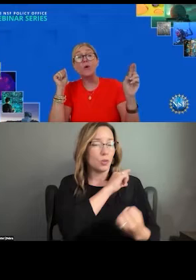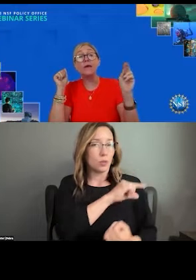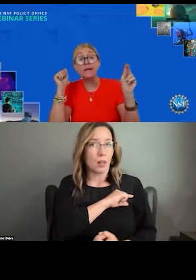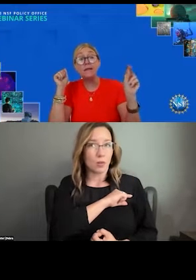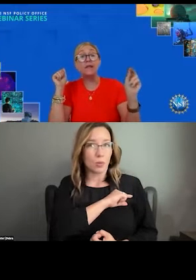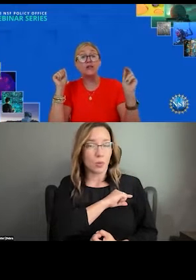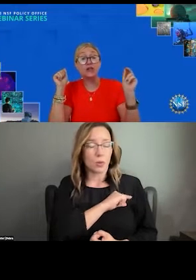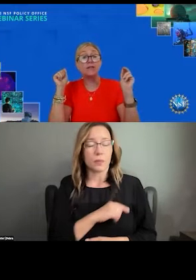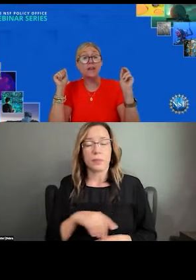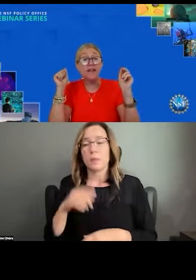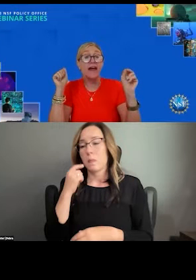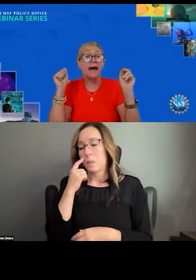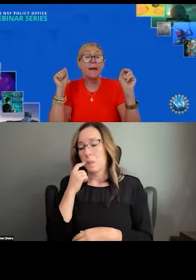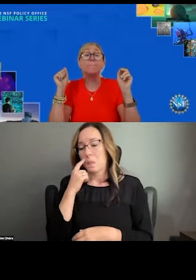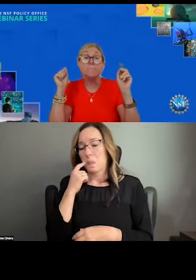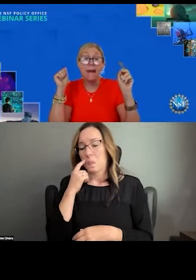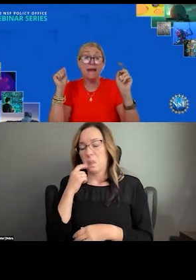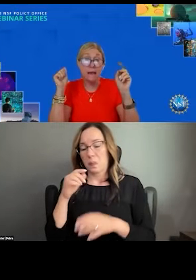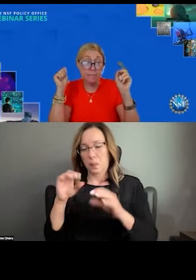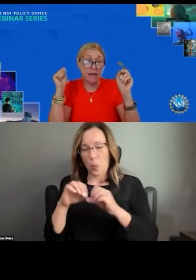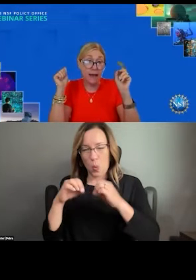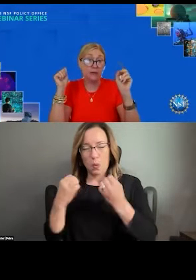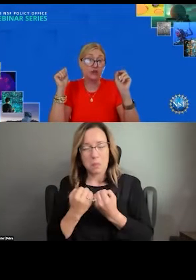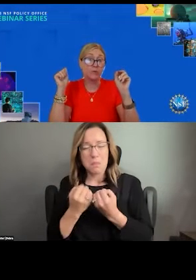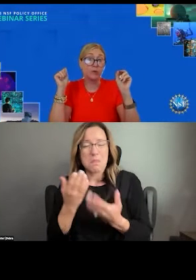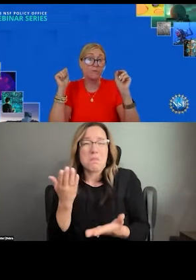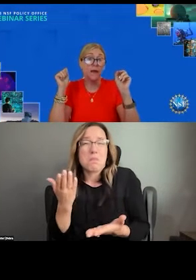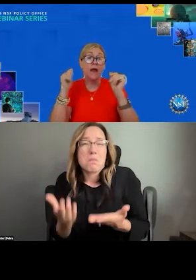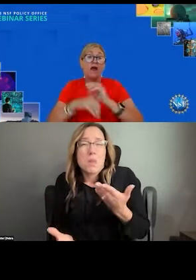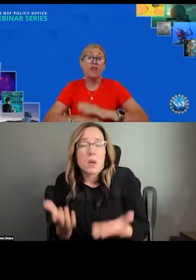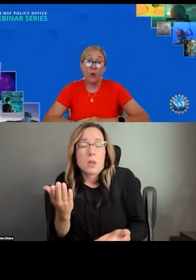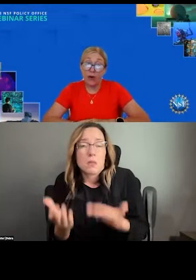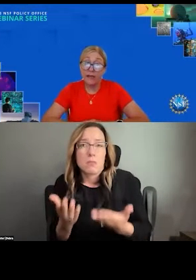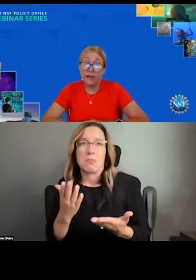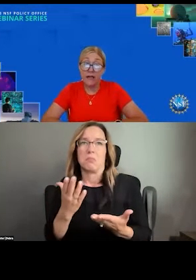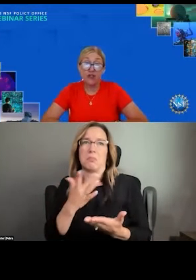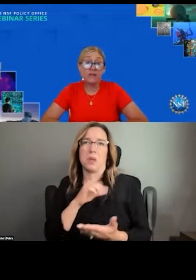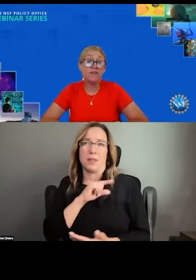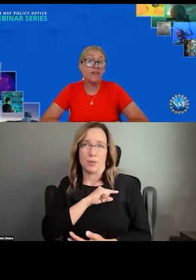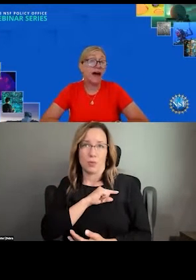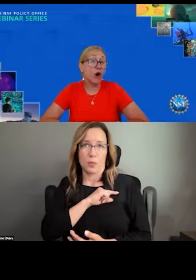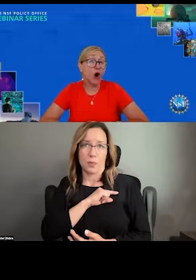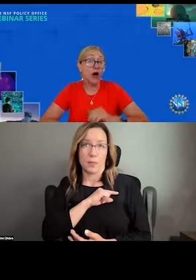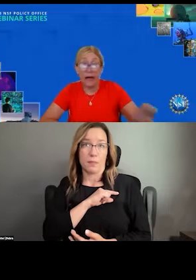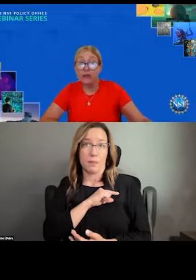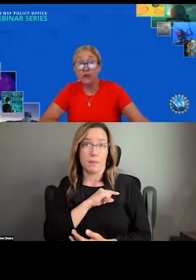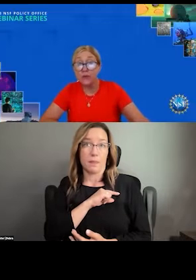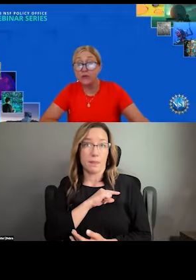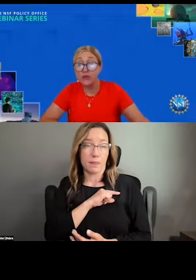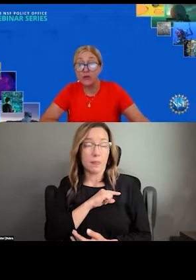organizations that may be eligible. The organizations that are eligible to